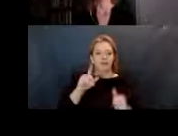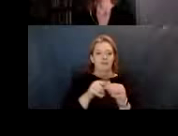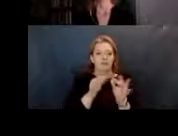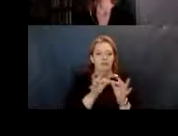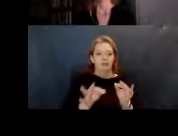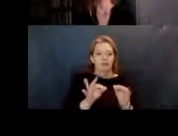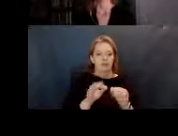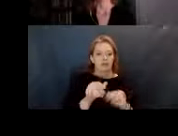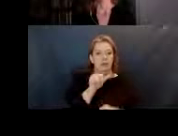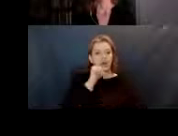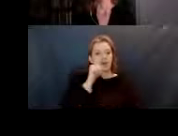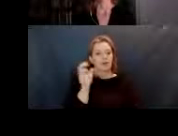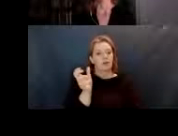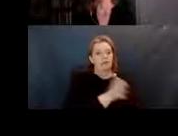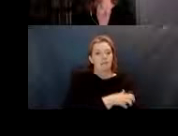fav'rite song sang softly',